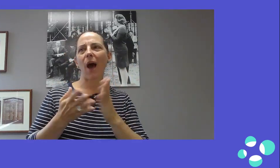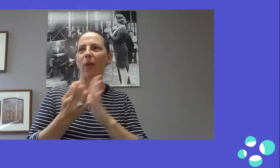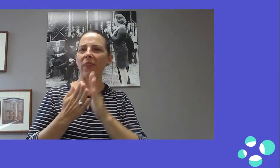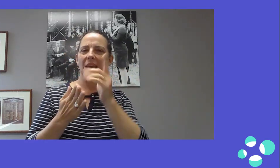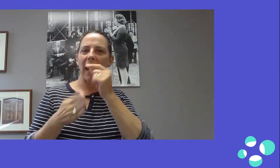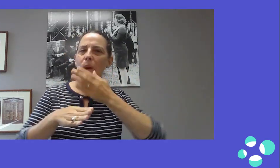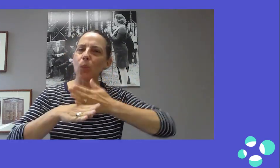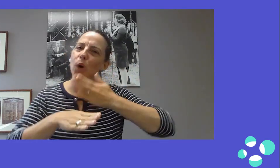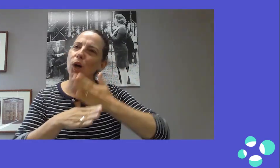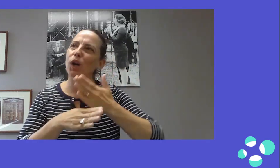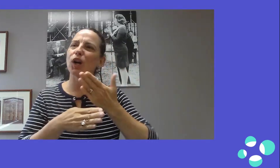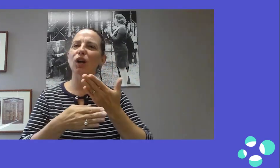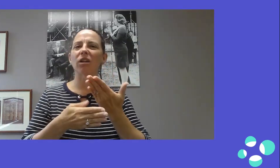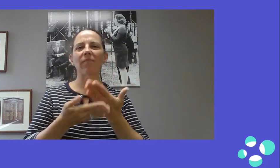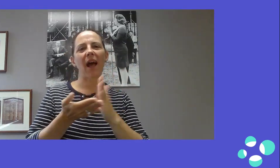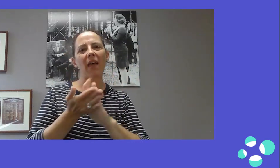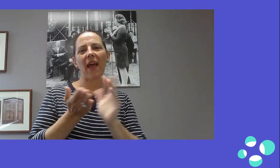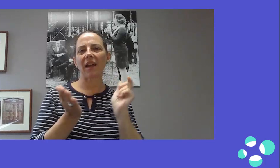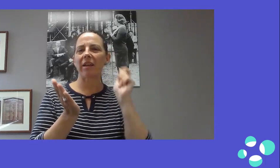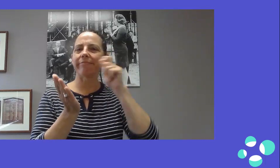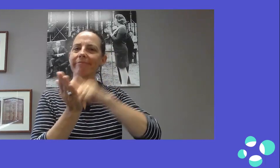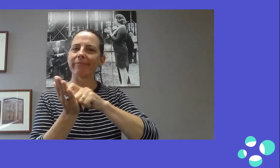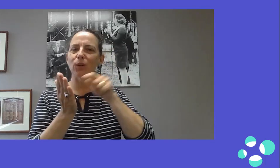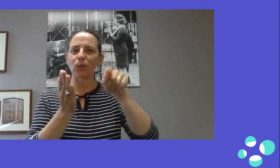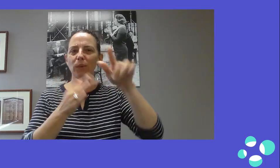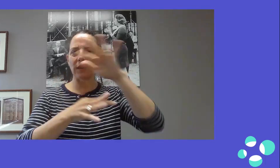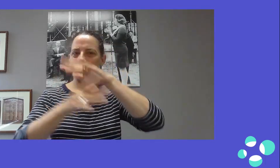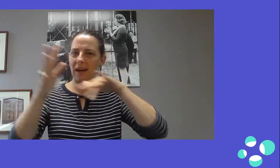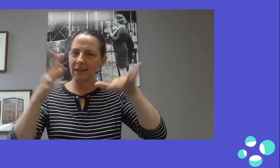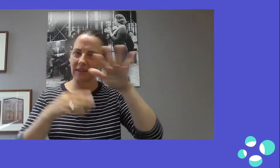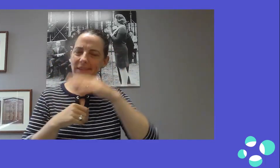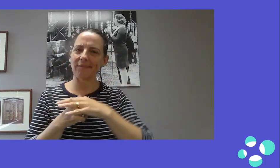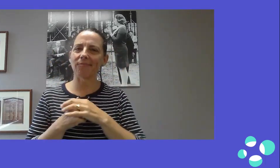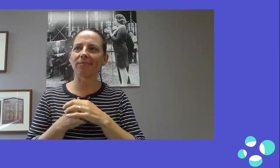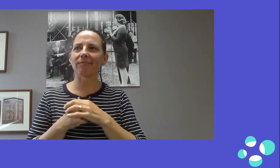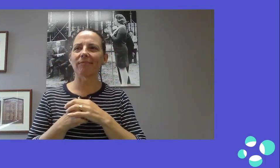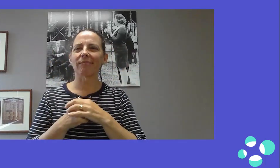and how they can work, and contribute to society.